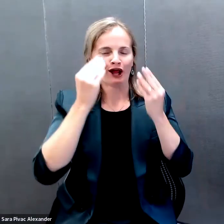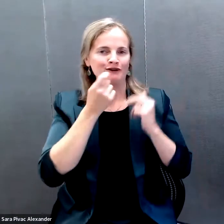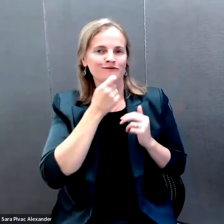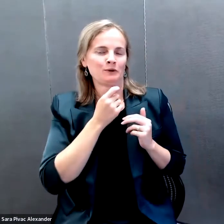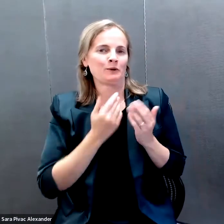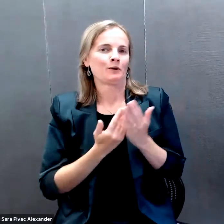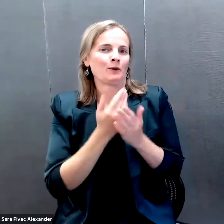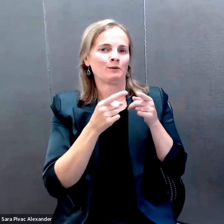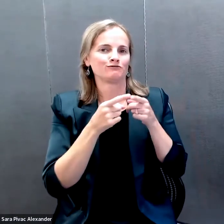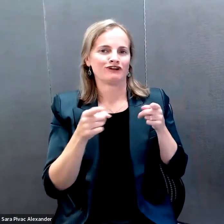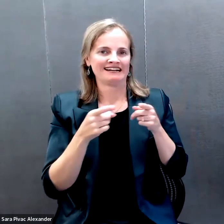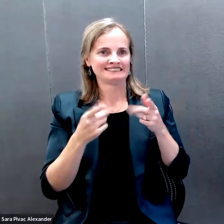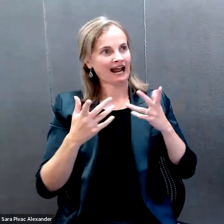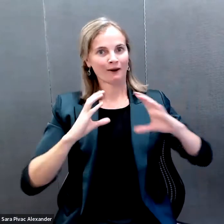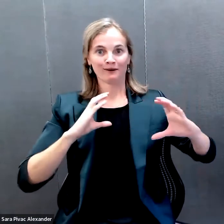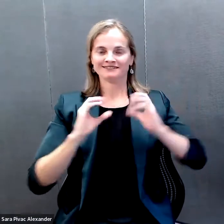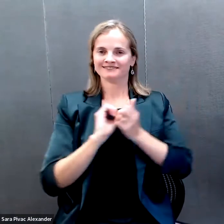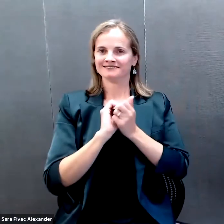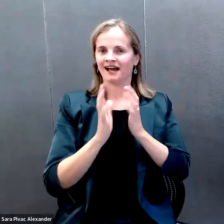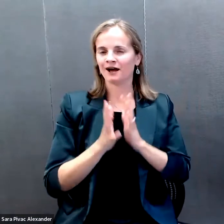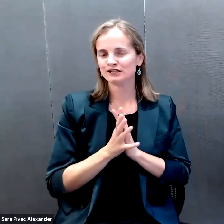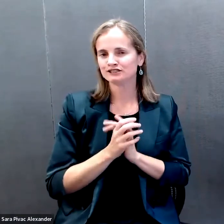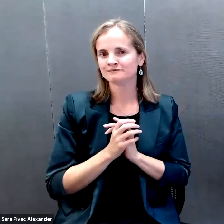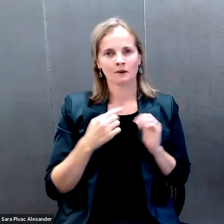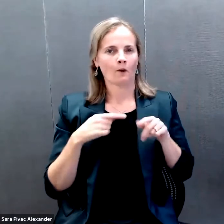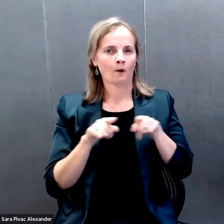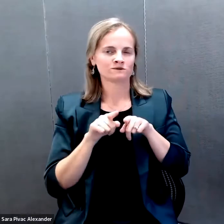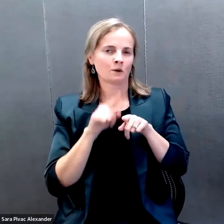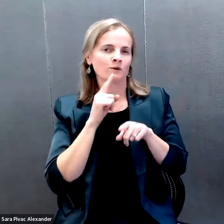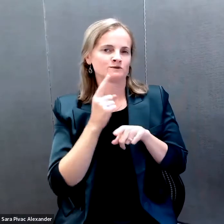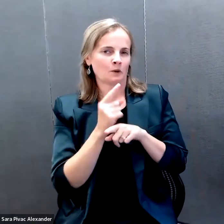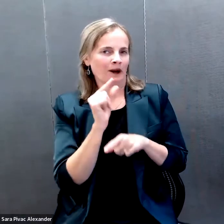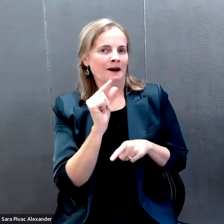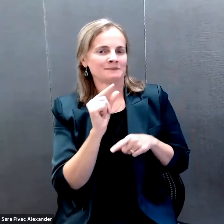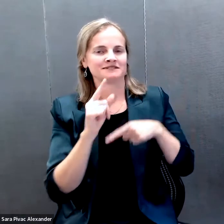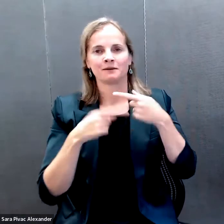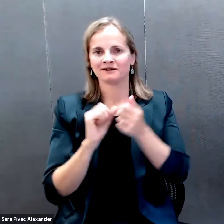today I'm going to focus on teaching you a few phrases so that you have some skills in communicating